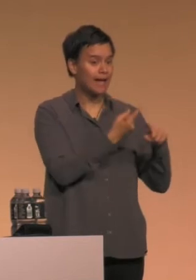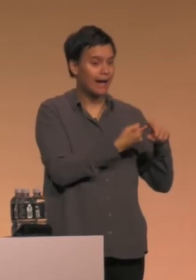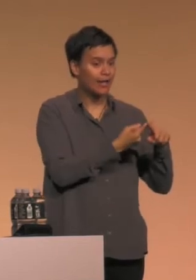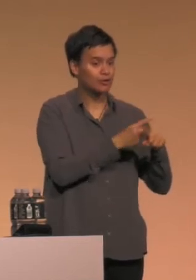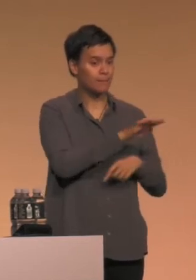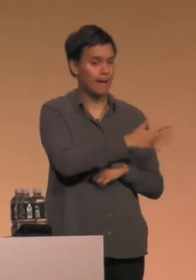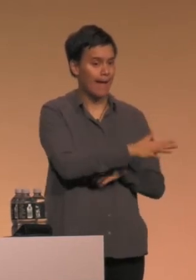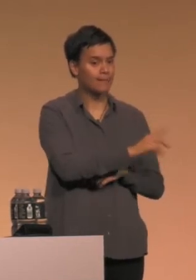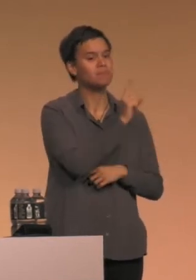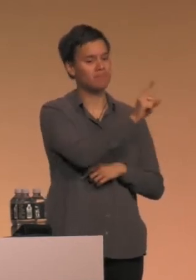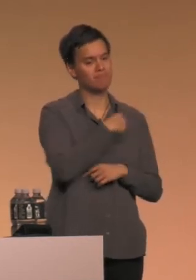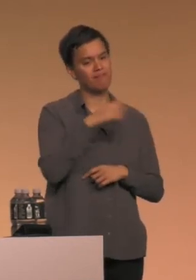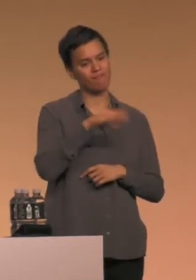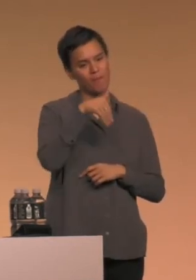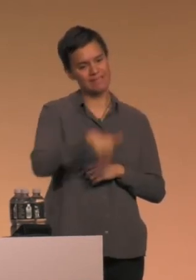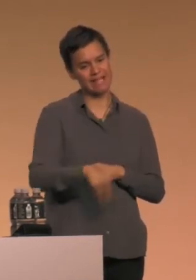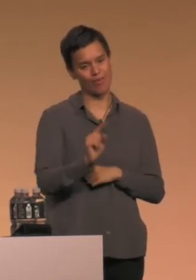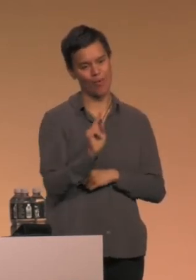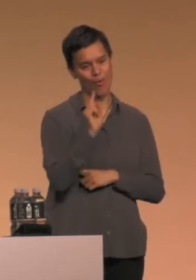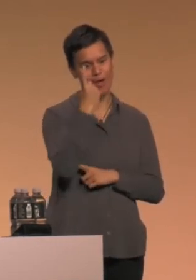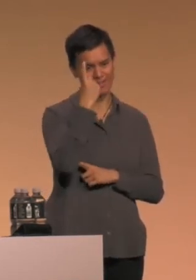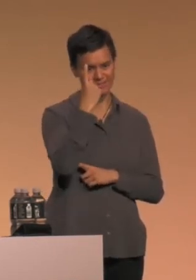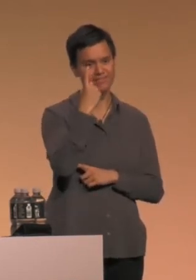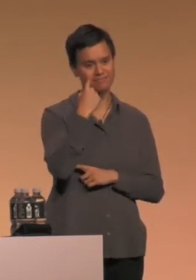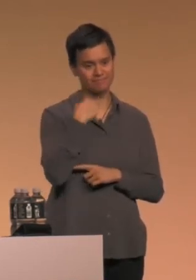And I was brought up and did my training at Middlemore.